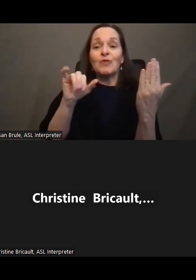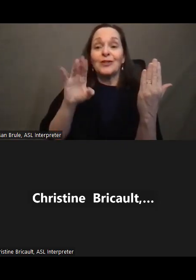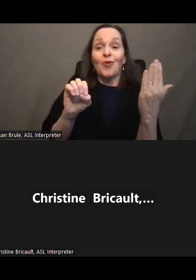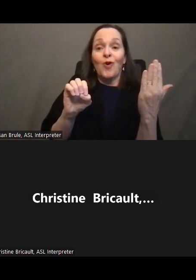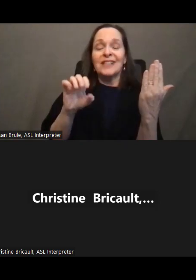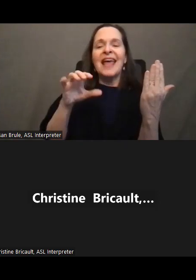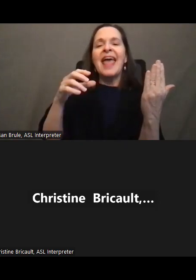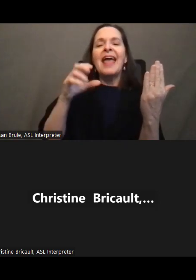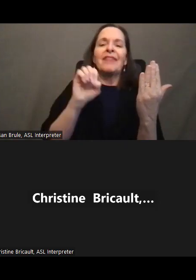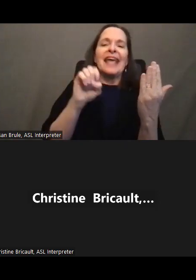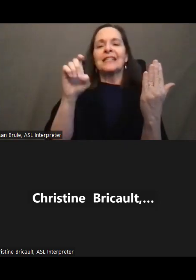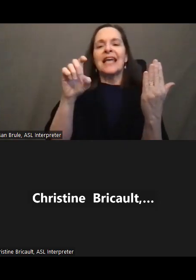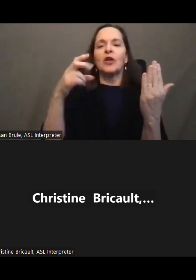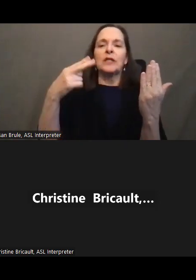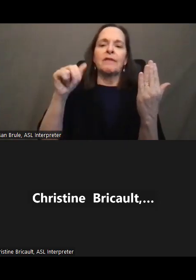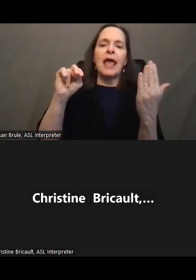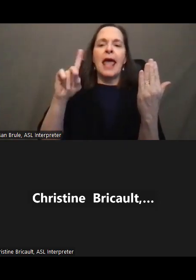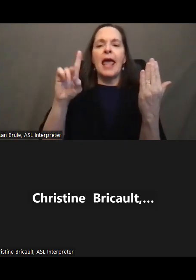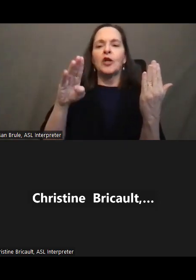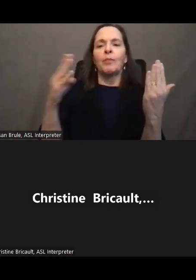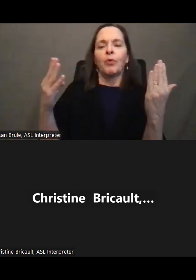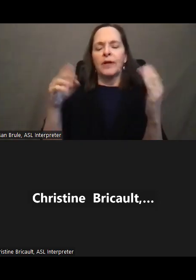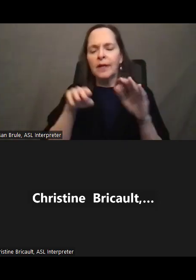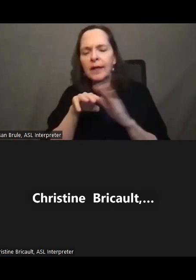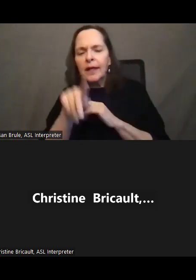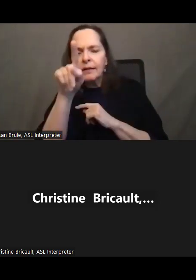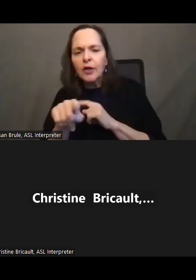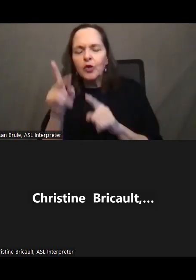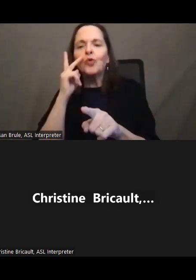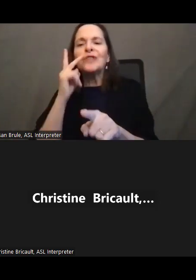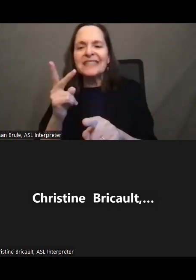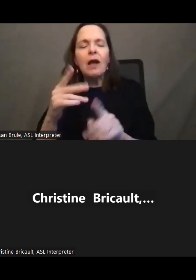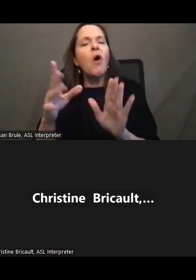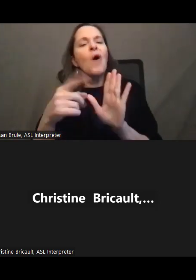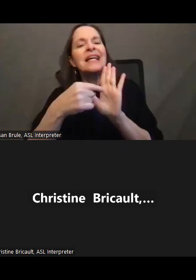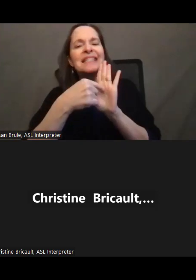We can also send out examples of our nondiscrimination statement, and the